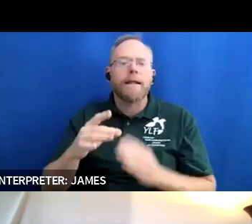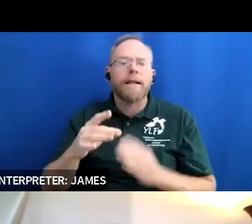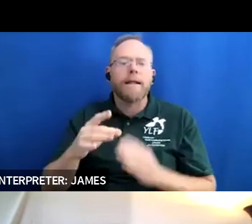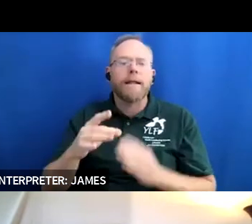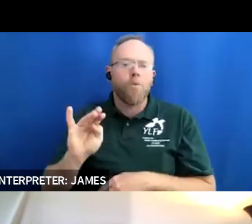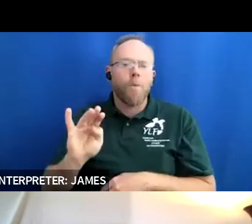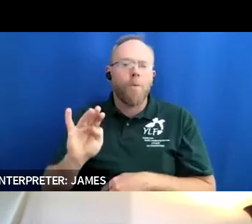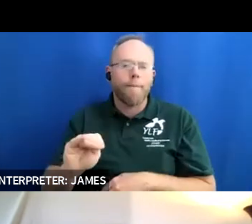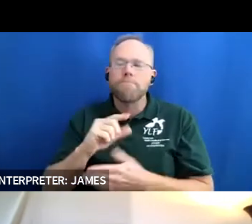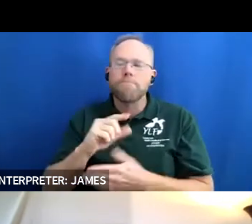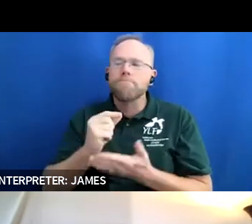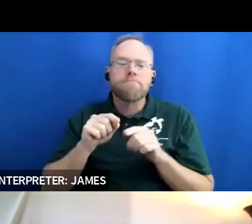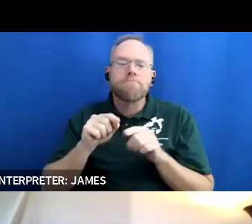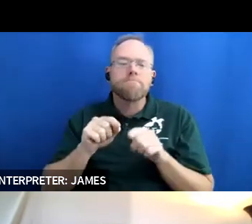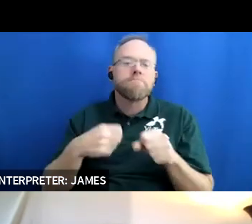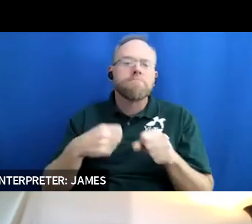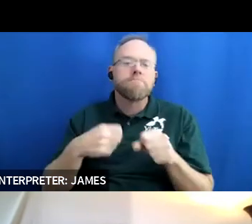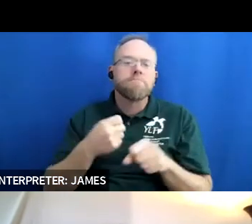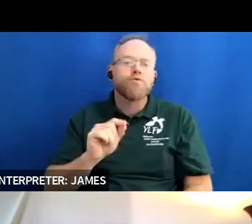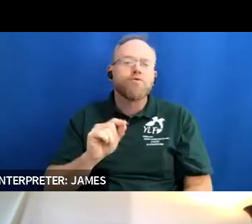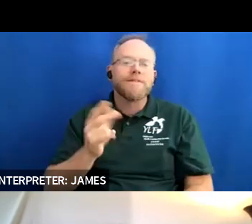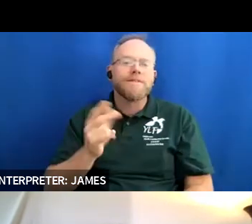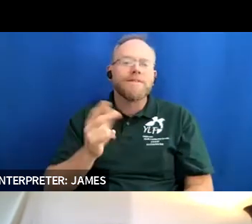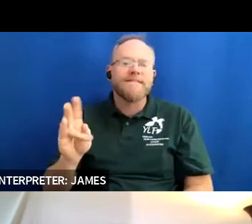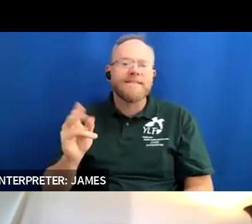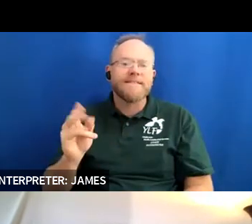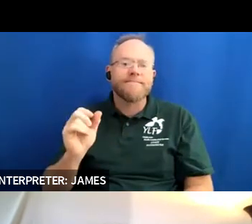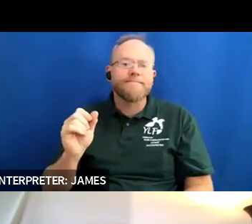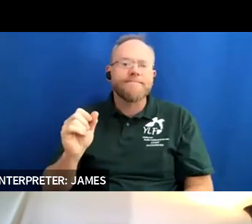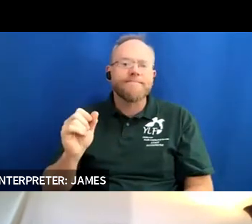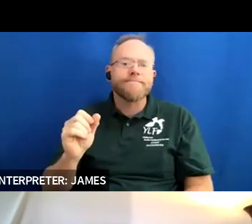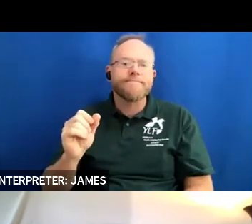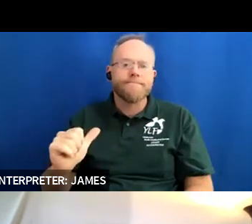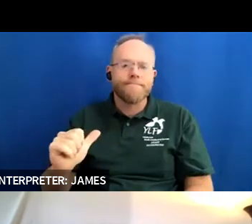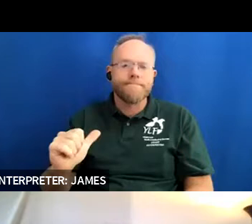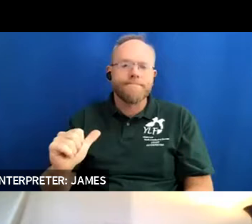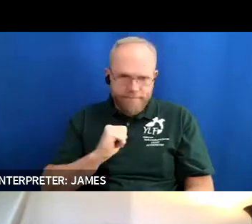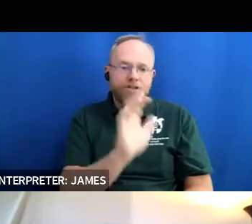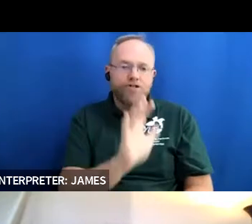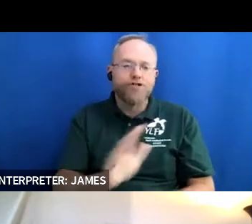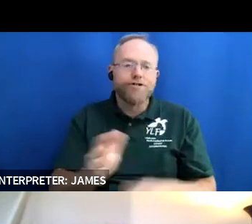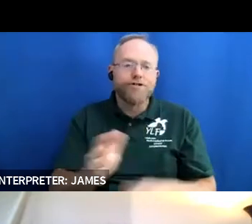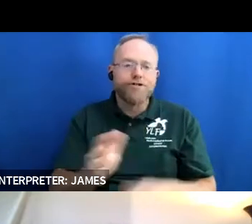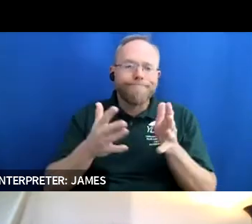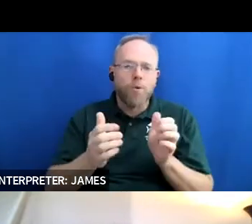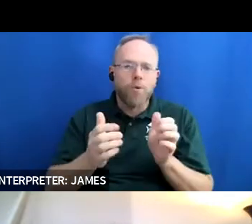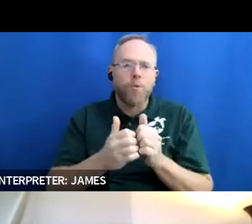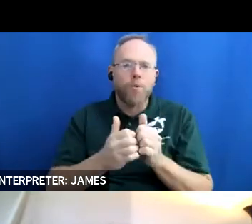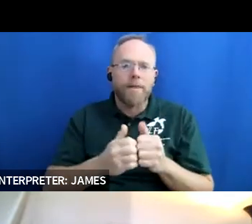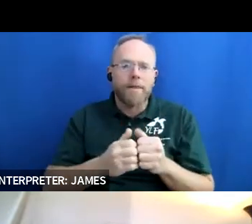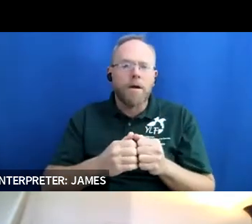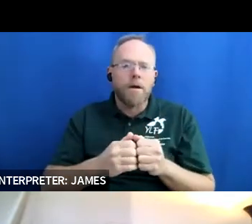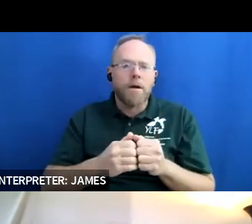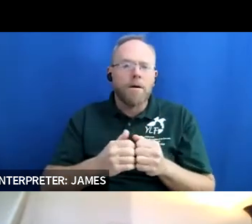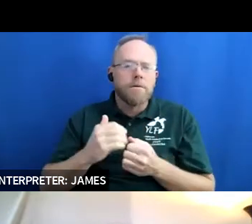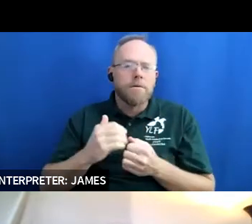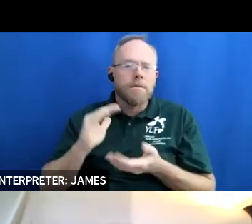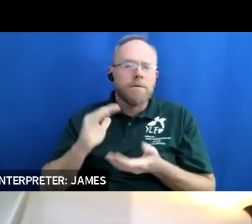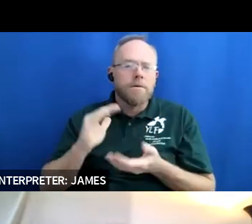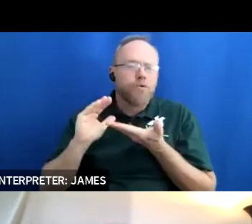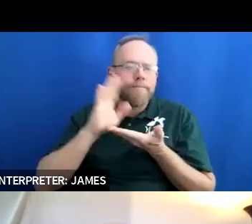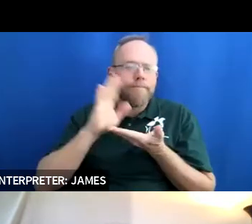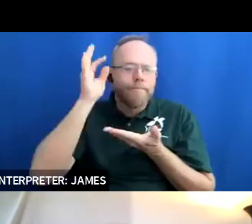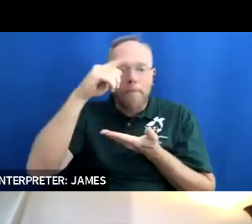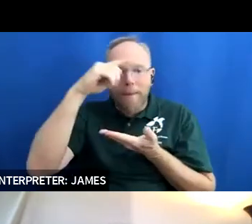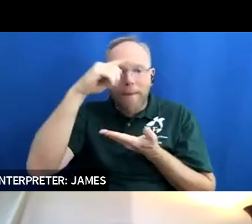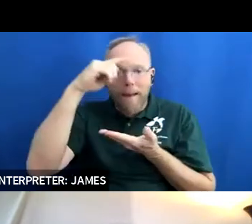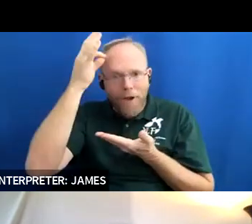uh 2017 and i am a asian american uh with short ish brown hair uh black hair i have the aurora